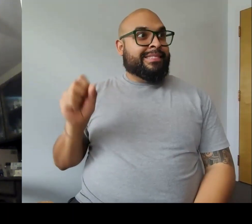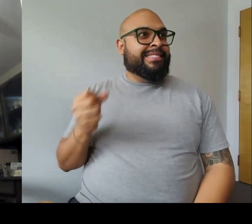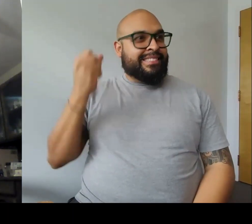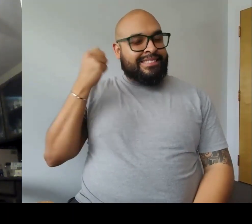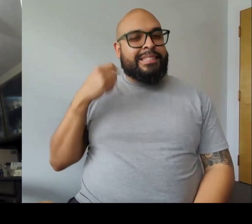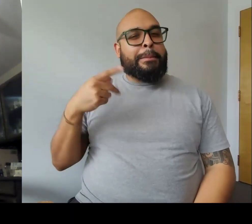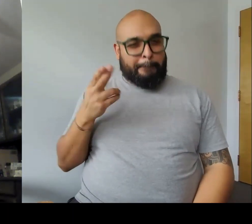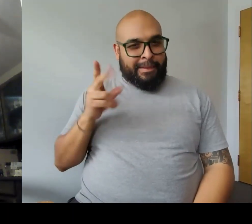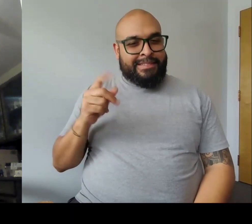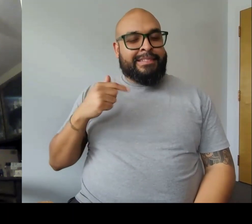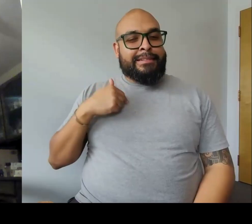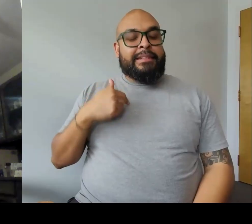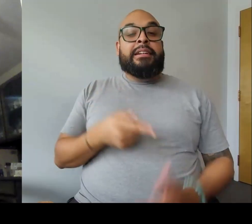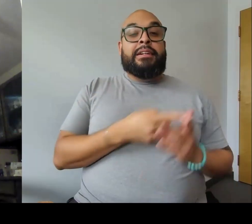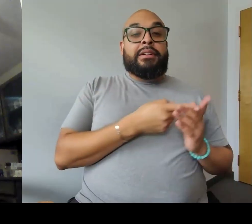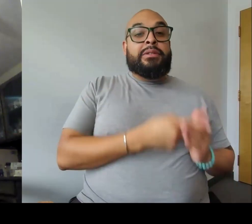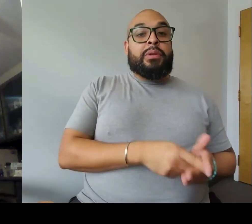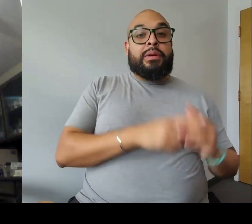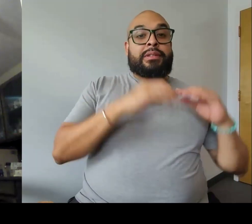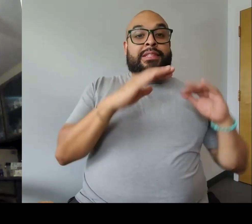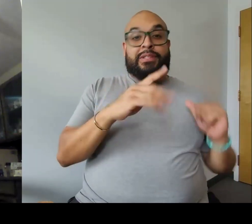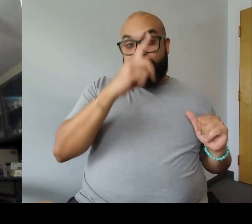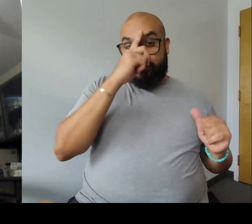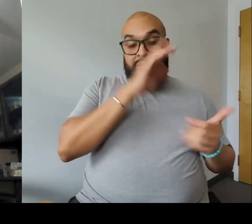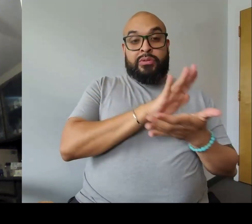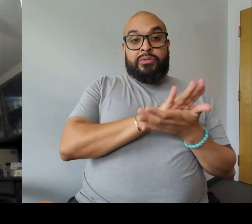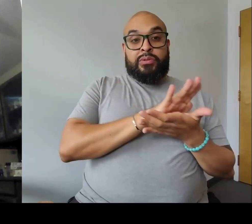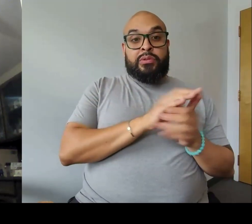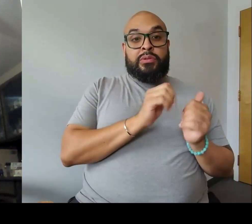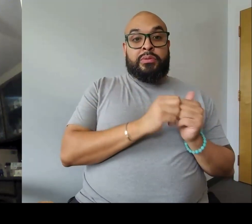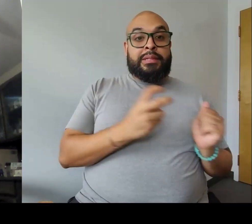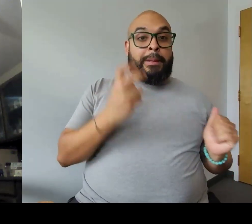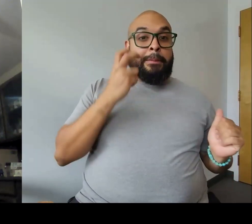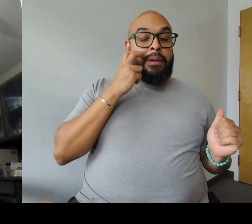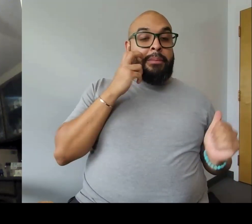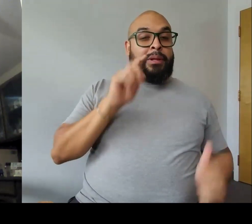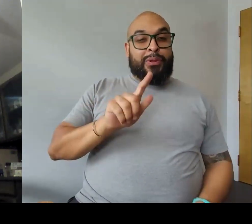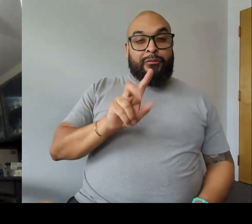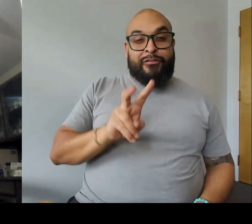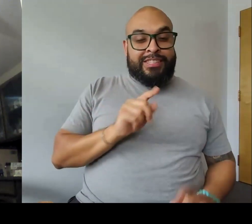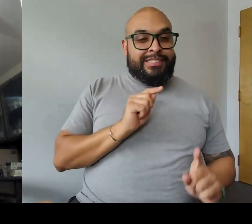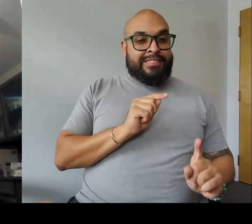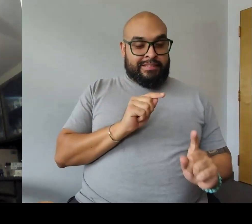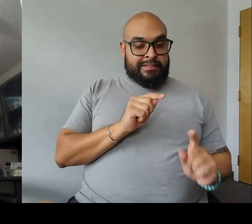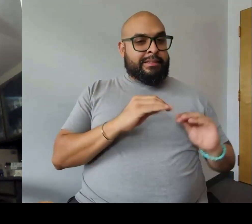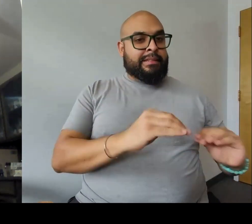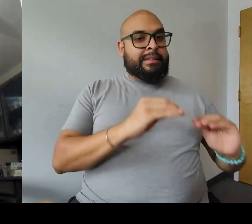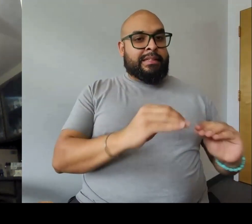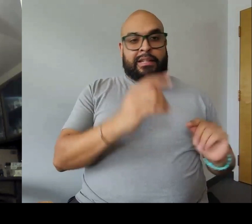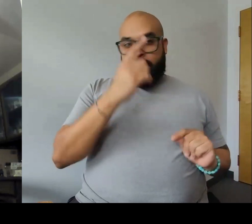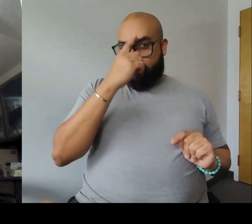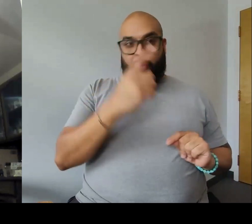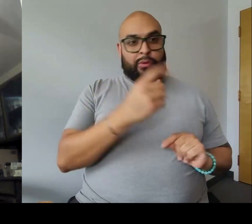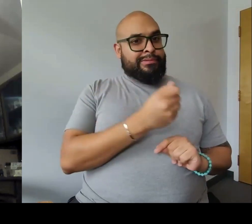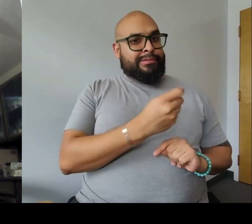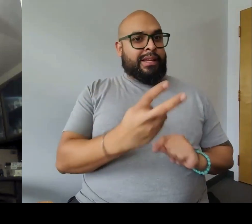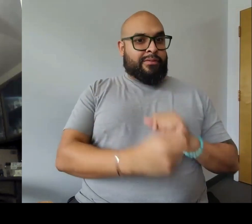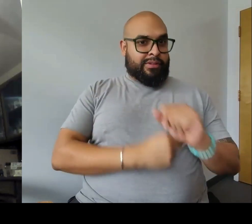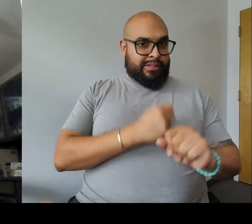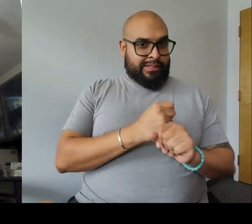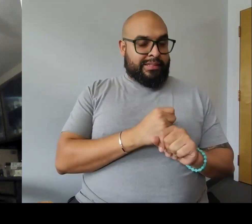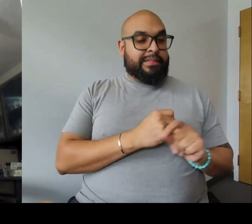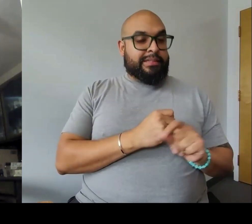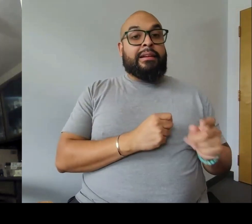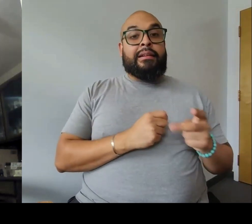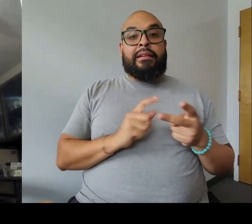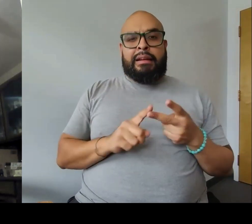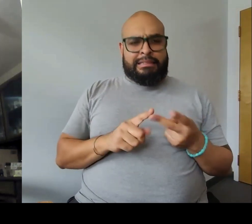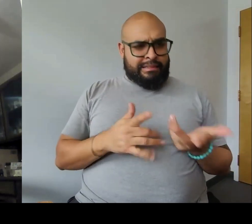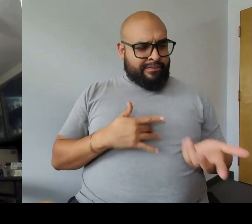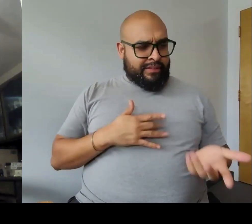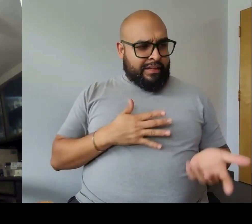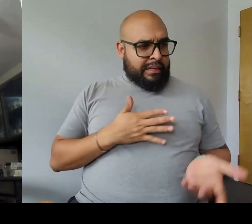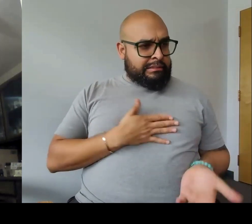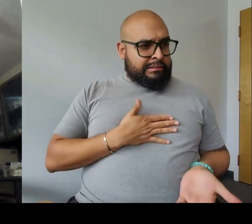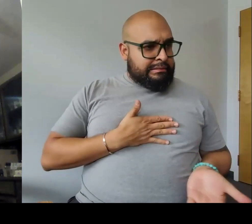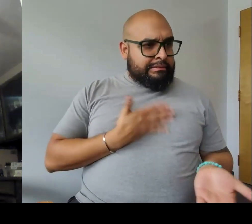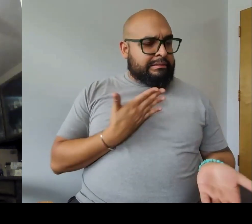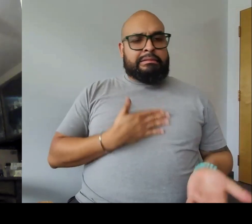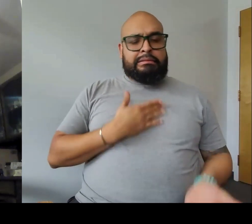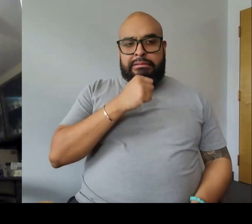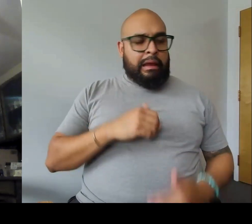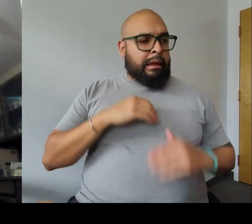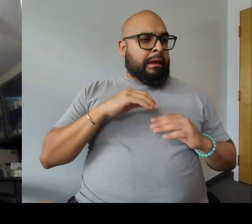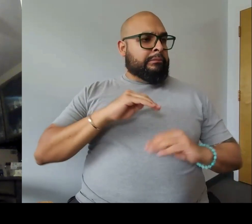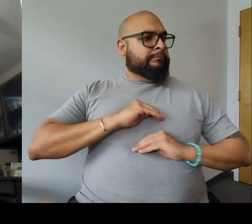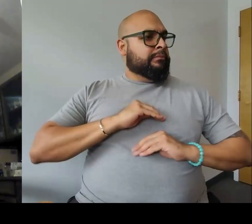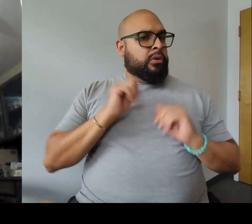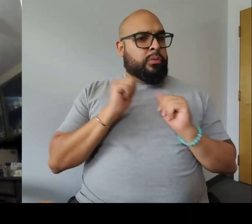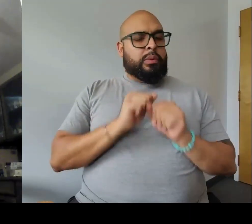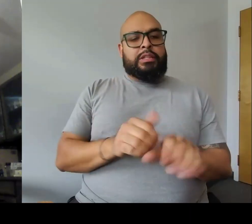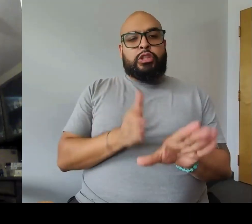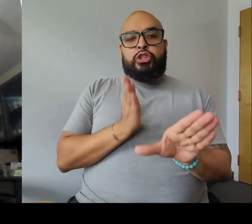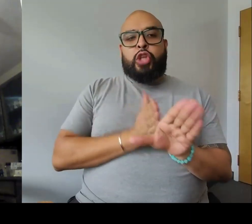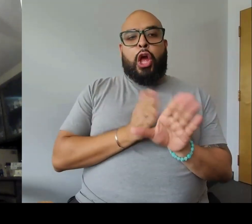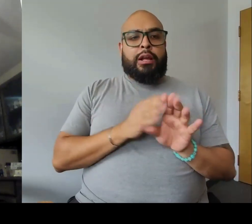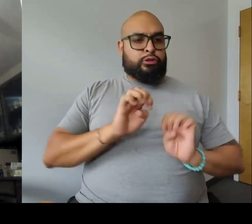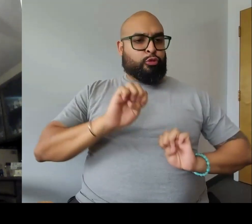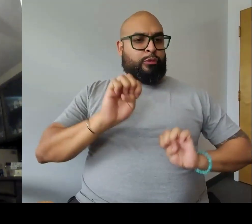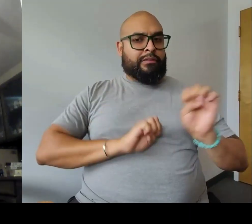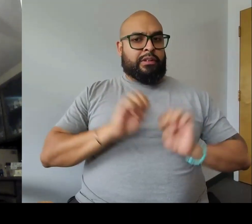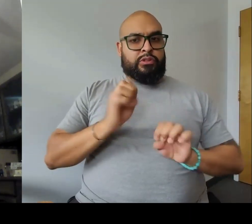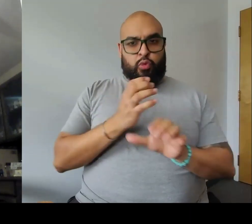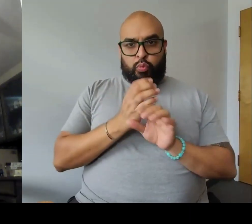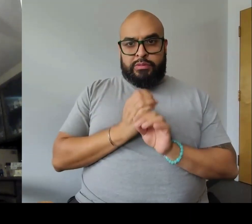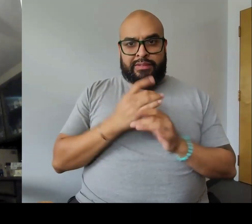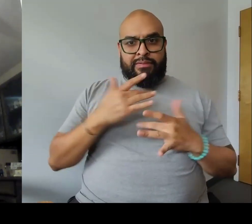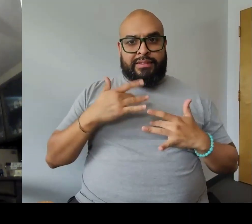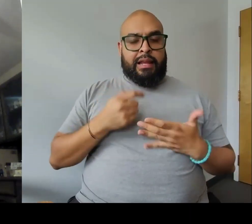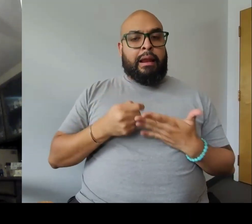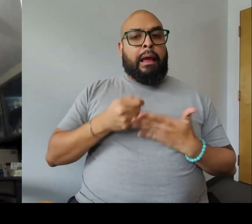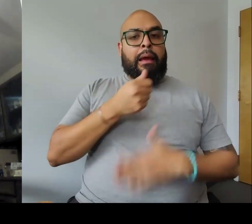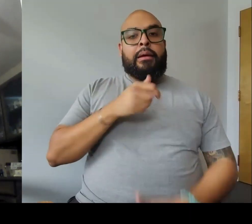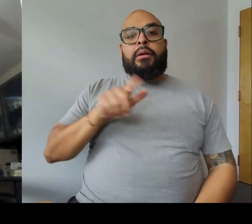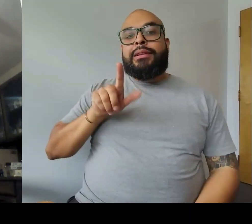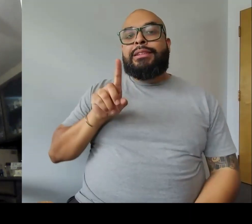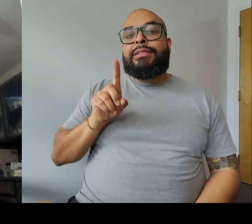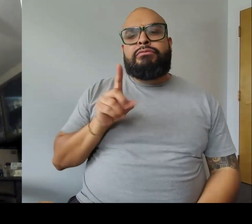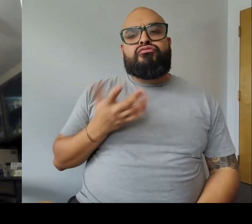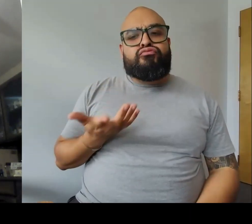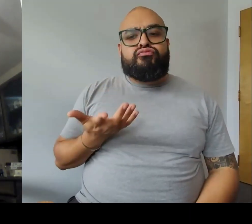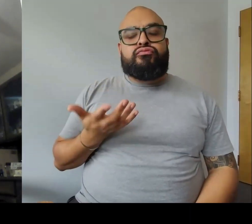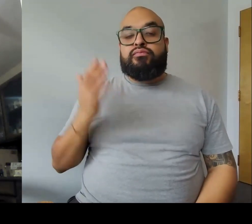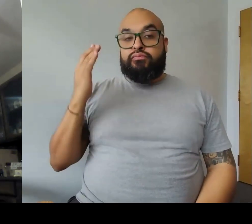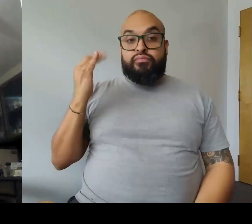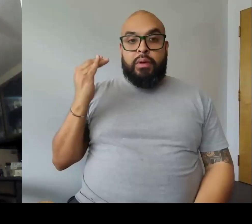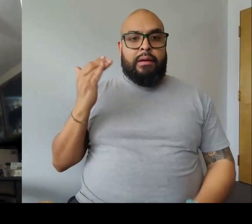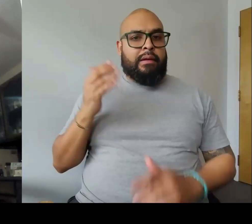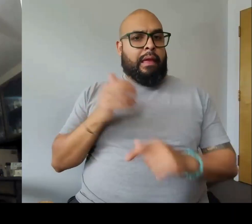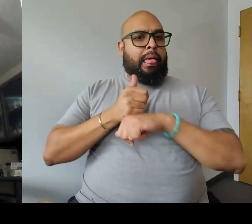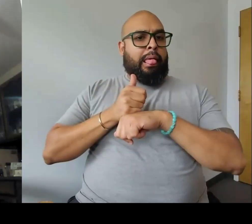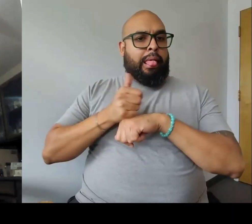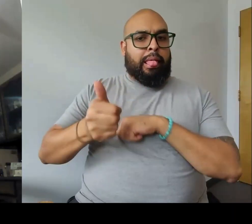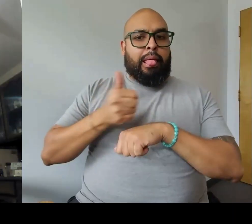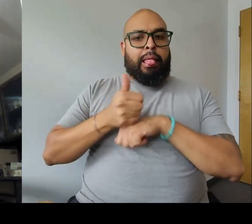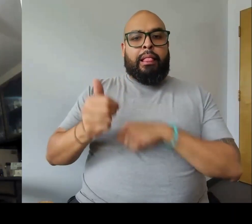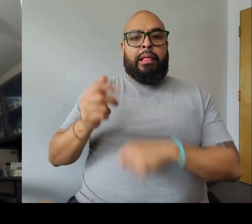I started out as a teacher of students with blindness and low vision, did that for a number of years, and we were unhappy with the psychological evaluations we were getting that ruled out learning disabilities because and blaming it all on the visual impairment.